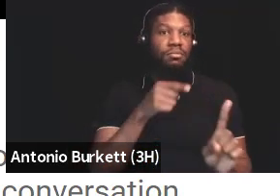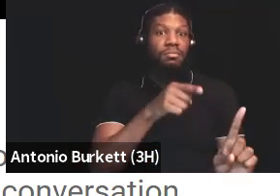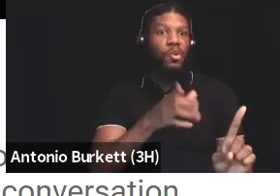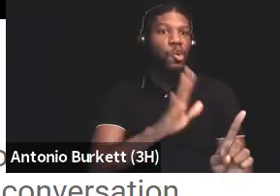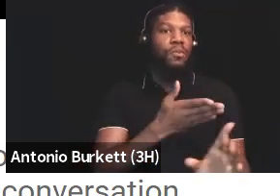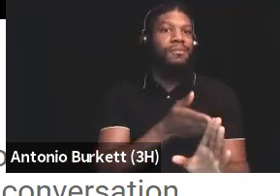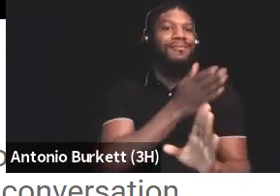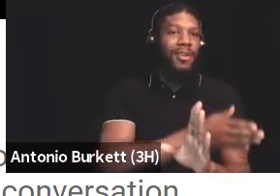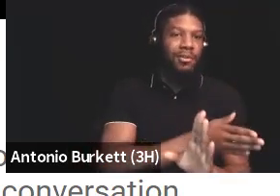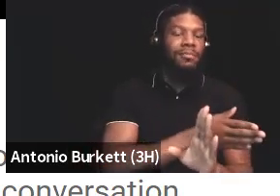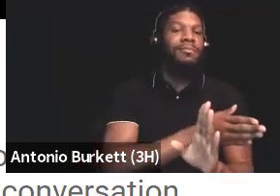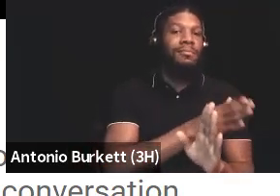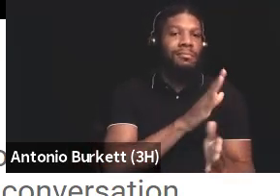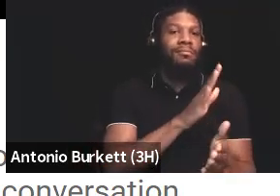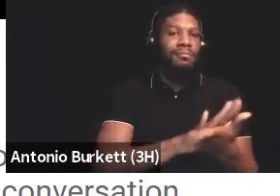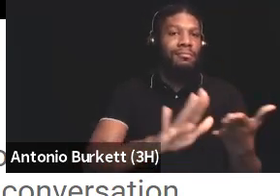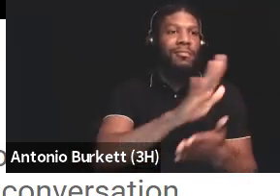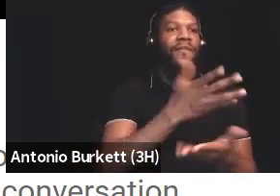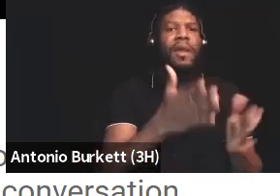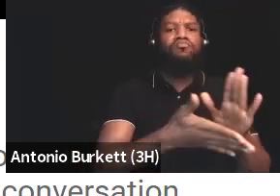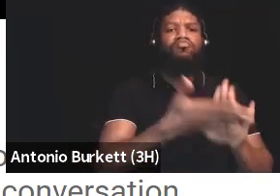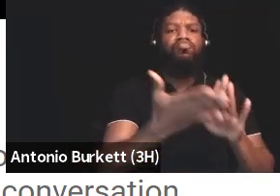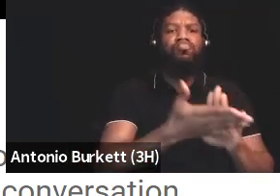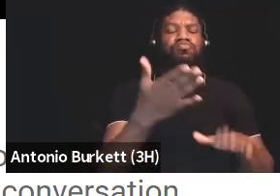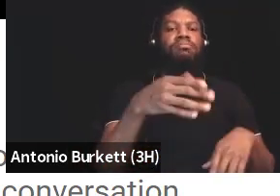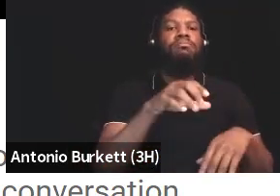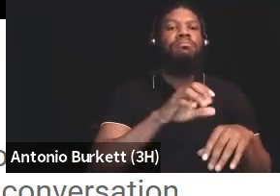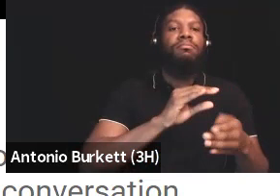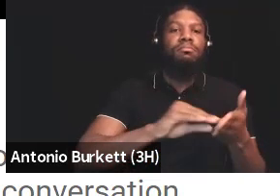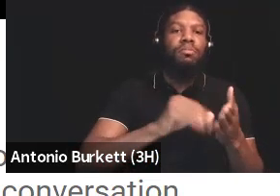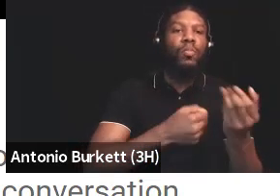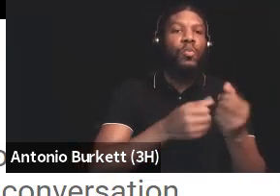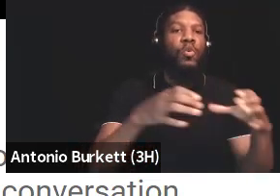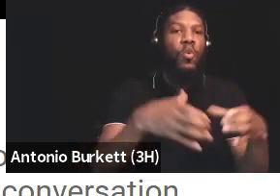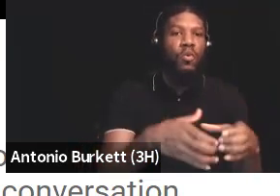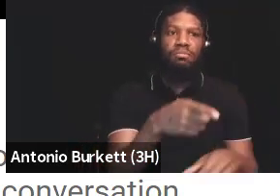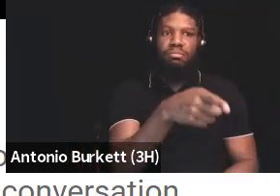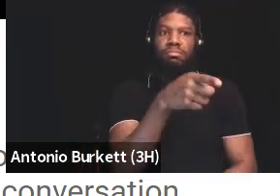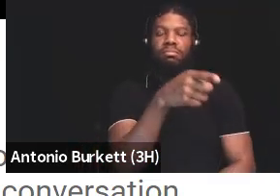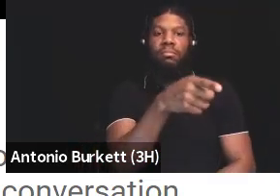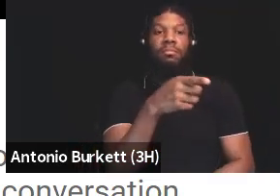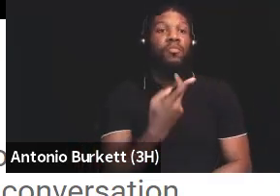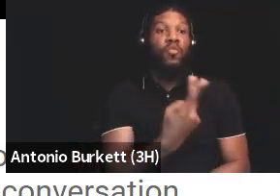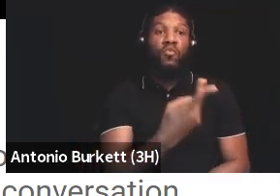had run dissertation support groups, and she and I instantly started our collaboration by just very